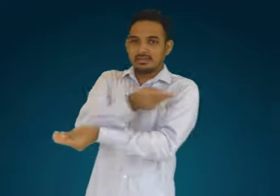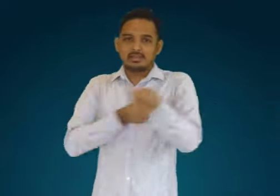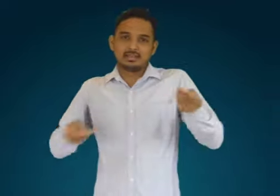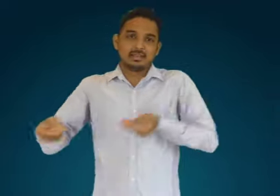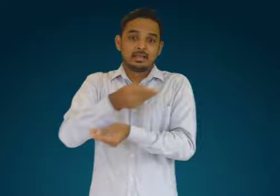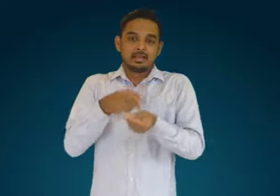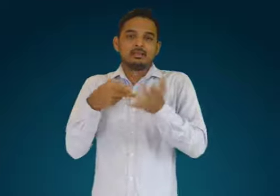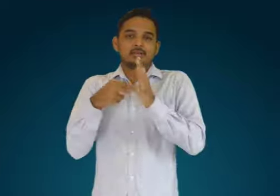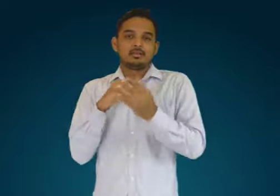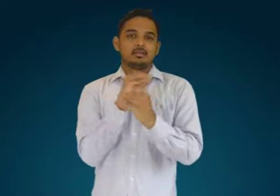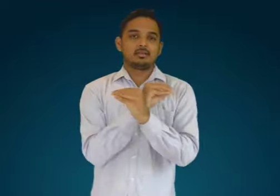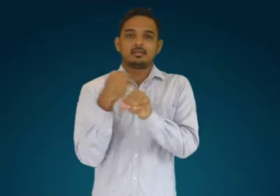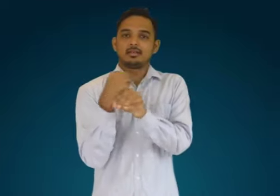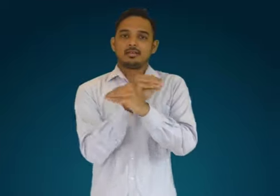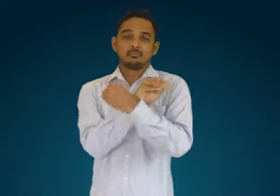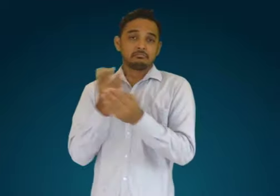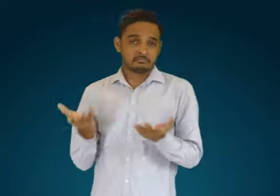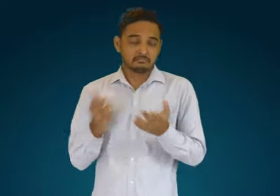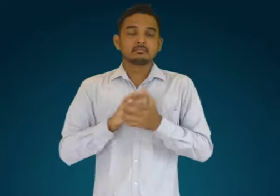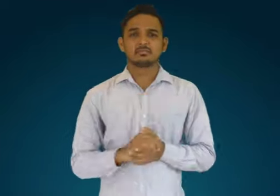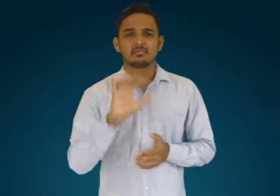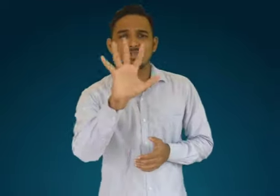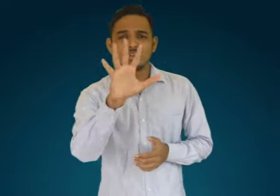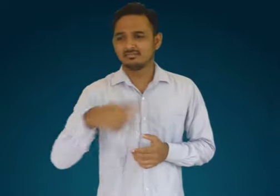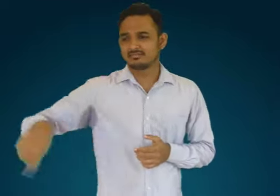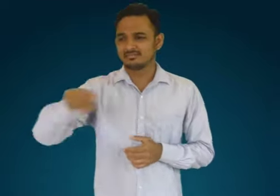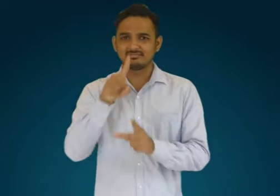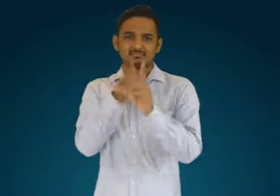hinders the independent problem solving skills